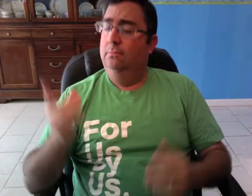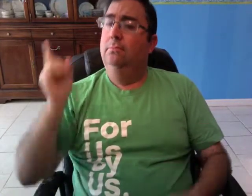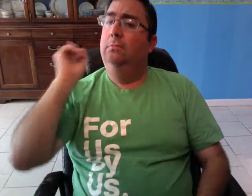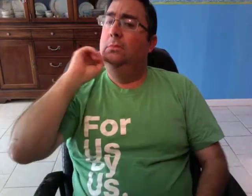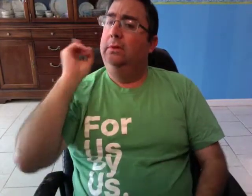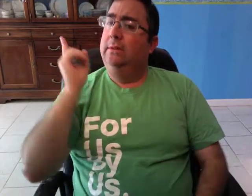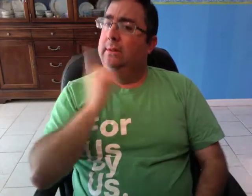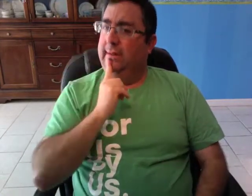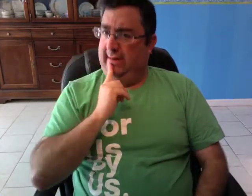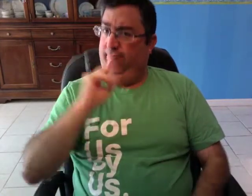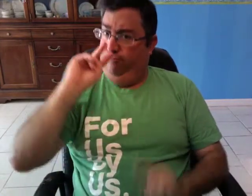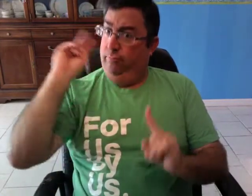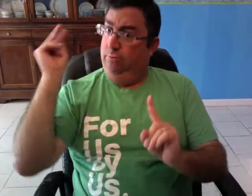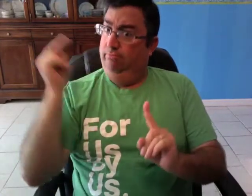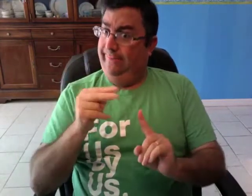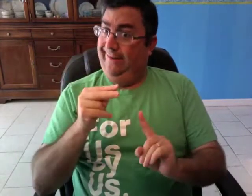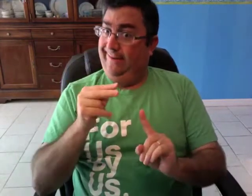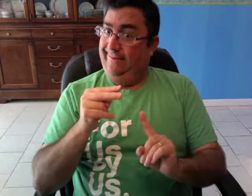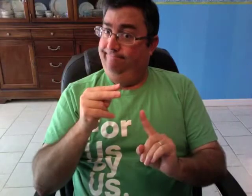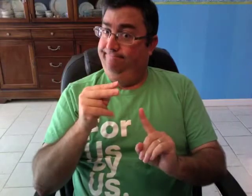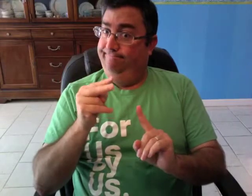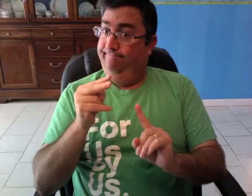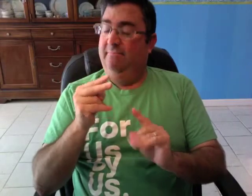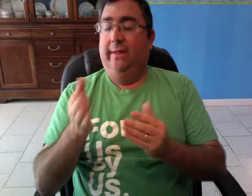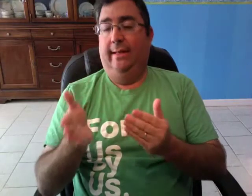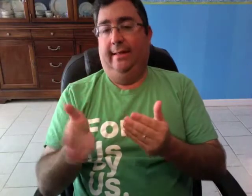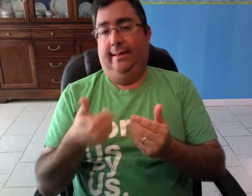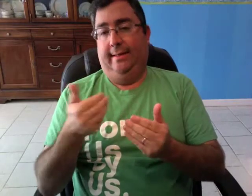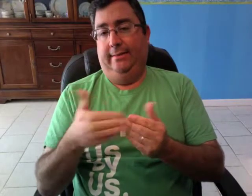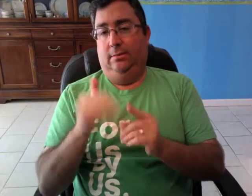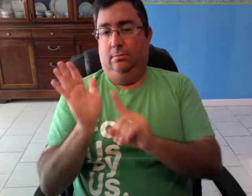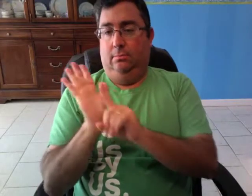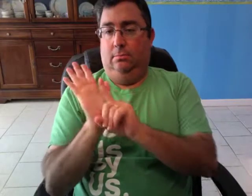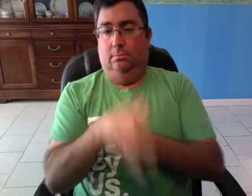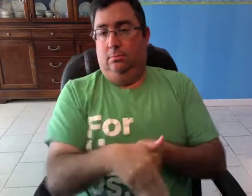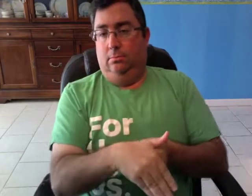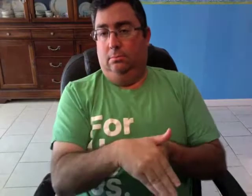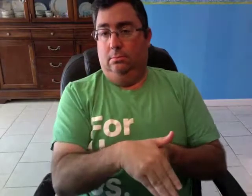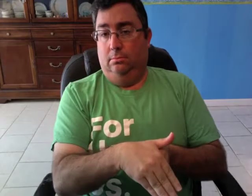Once again, the Deaf perspective will be too easily suppressed.